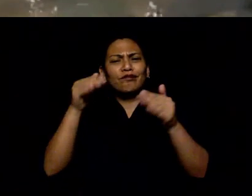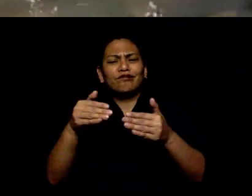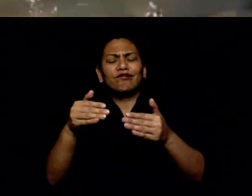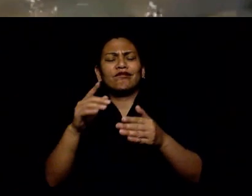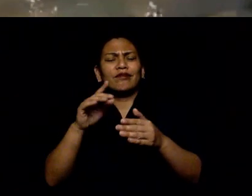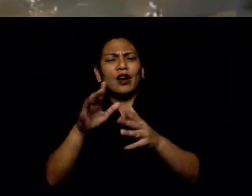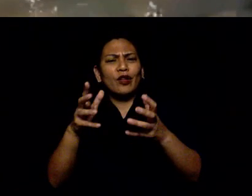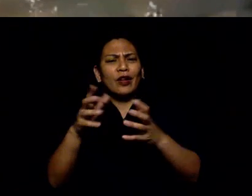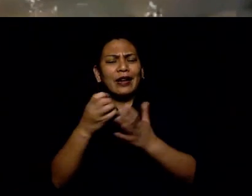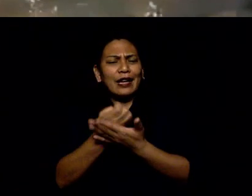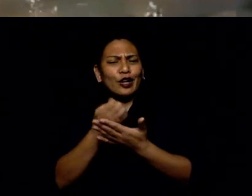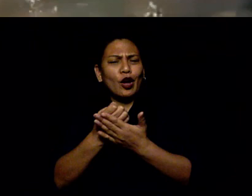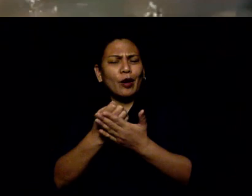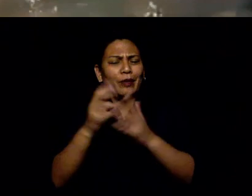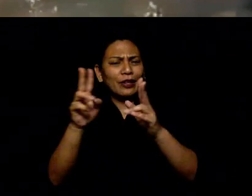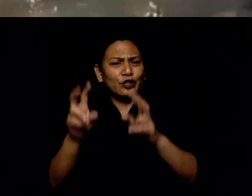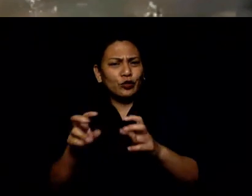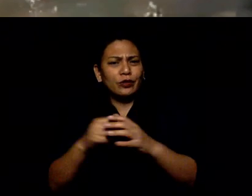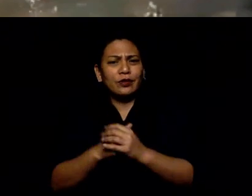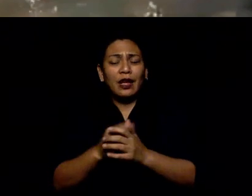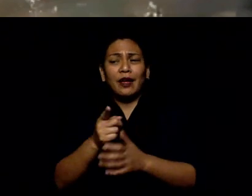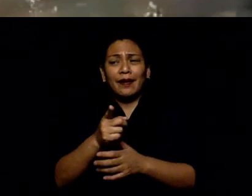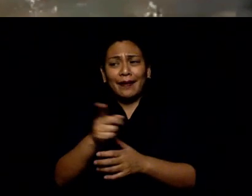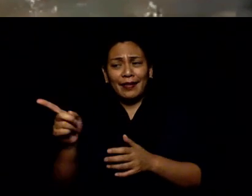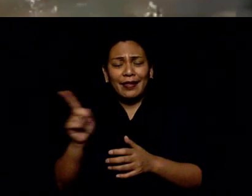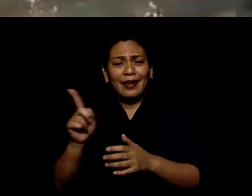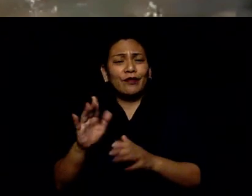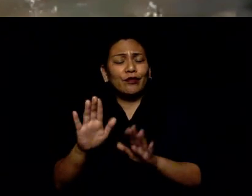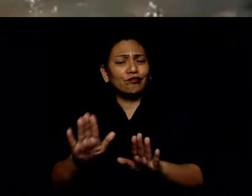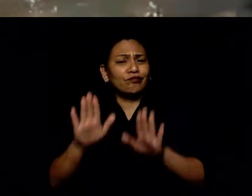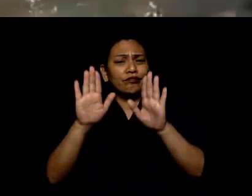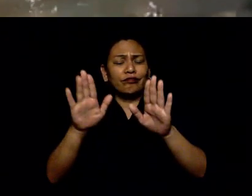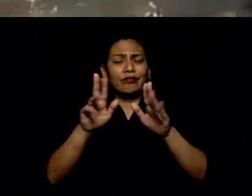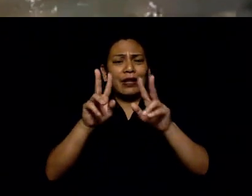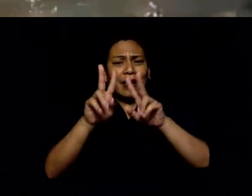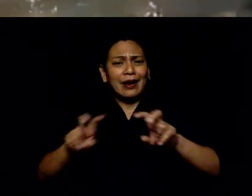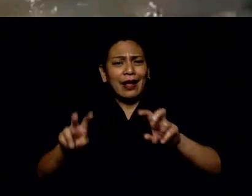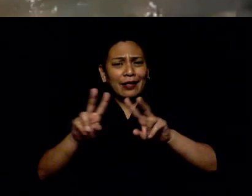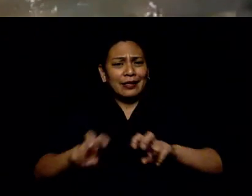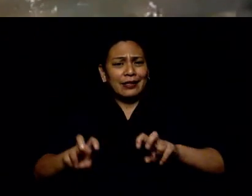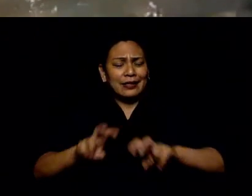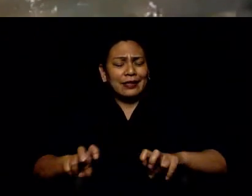And they have really great analysis on, uh, how we can